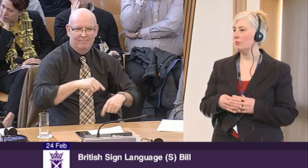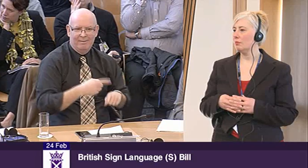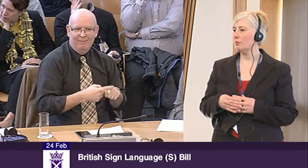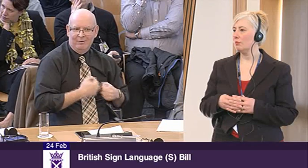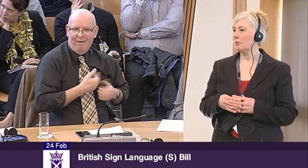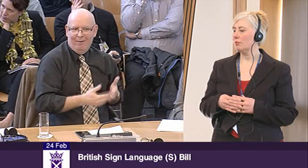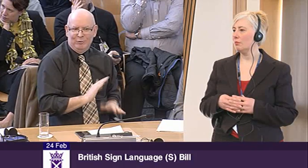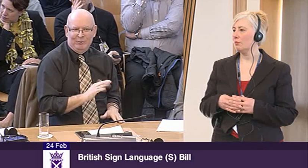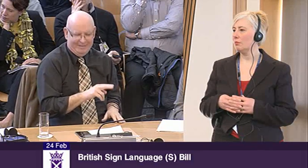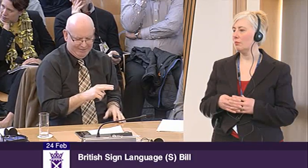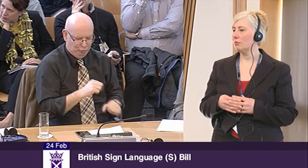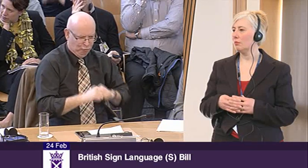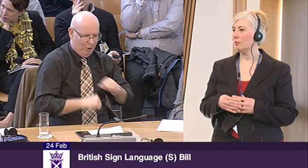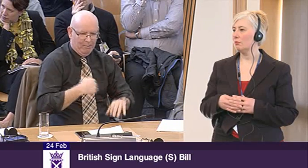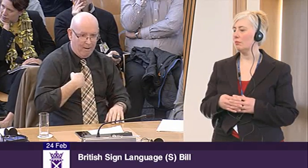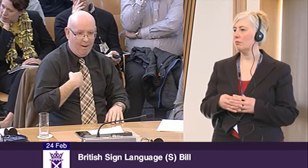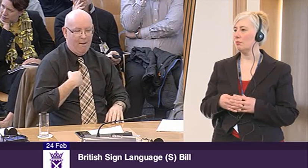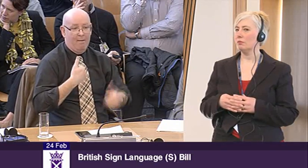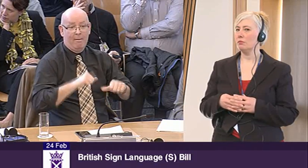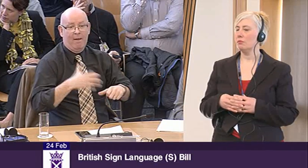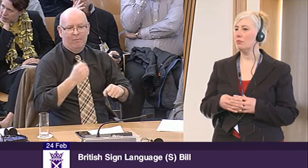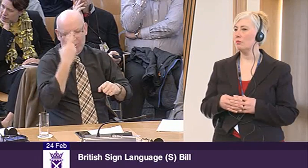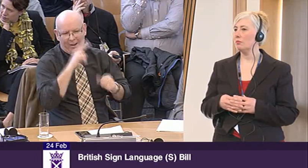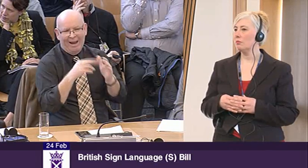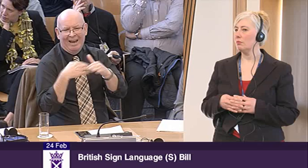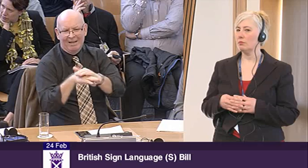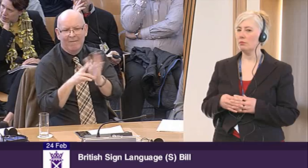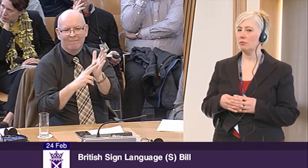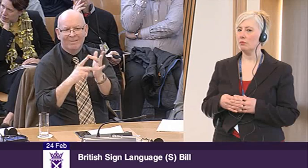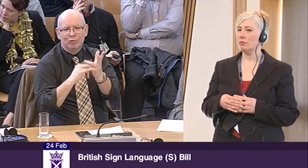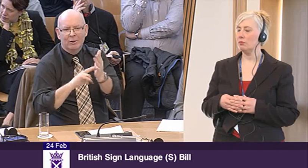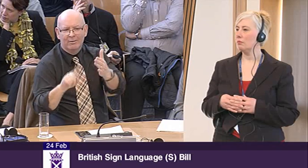However, people in the deaf community who do not access the world through English have